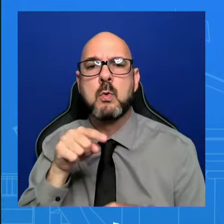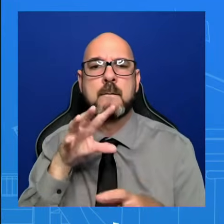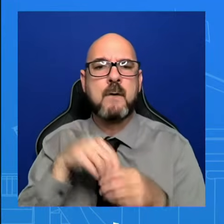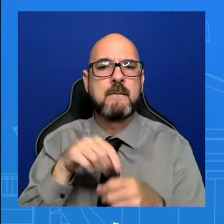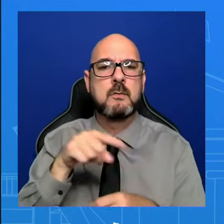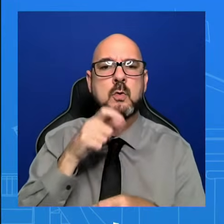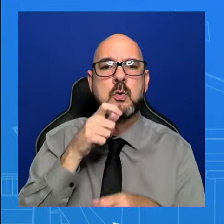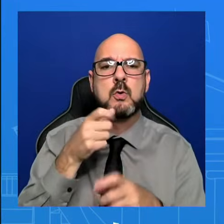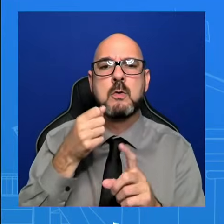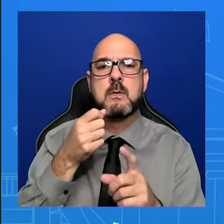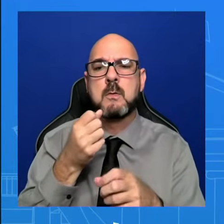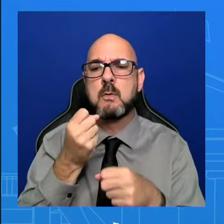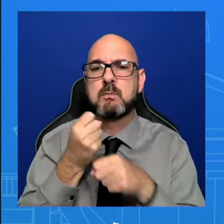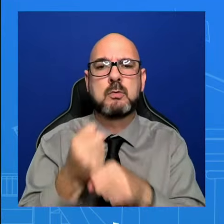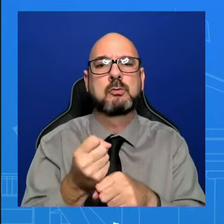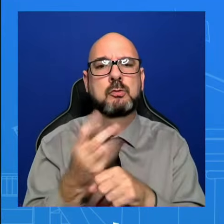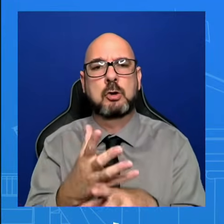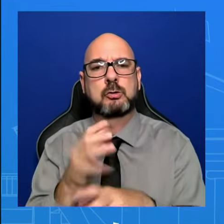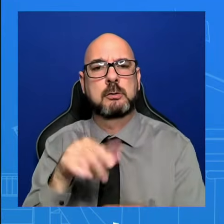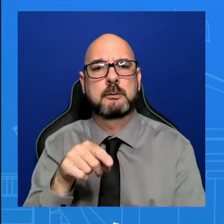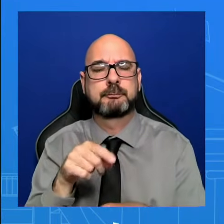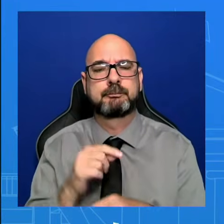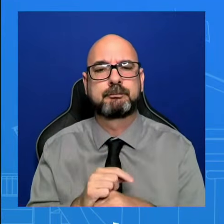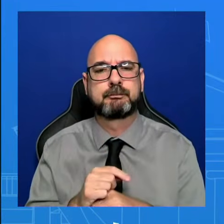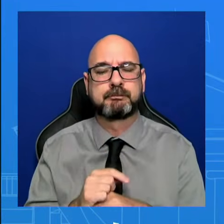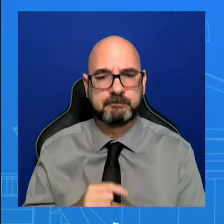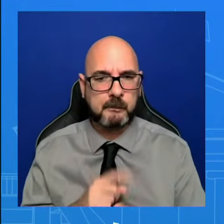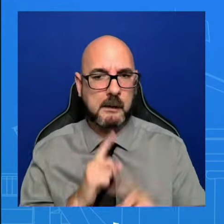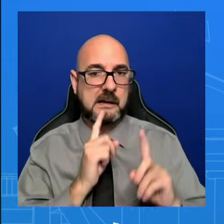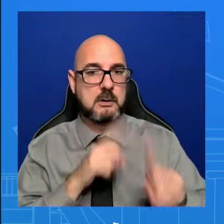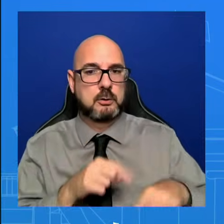I -- you know, I cannot --